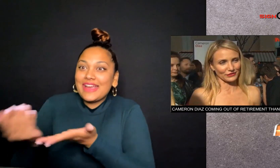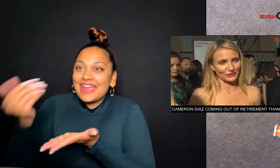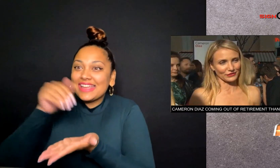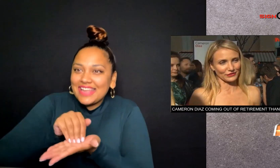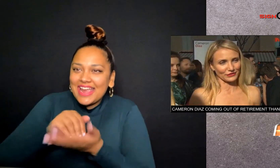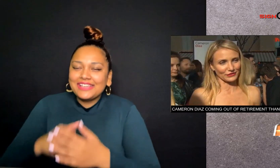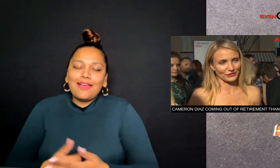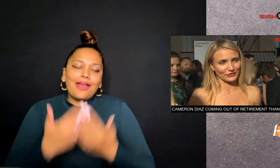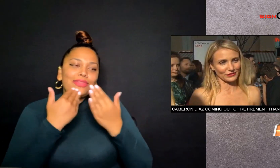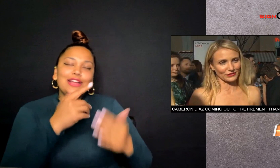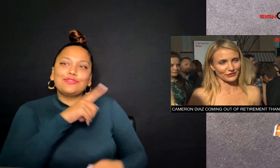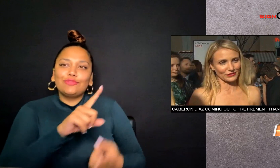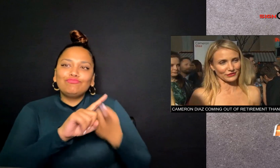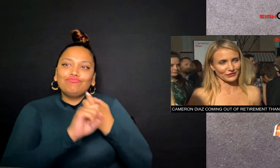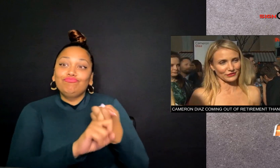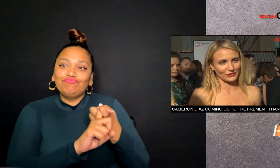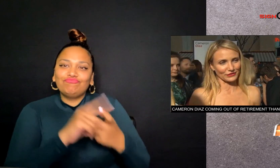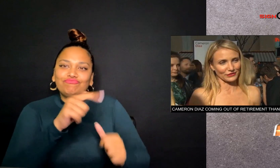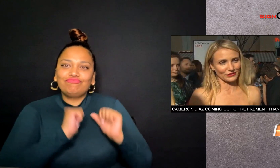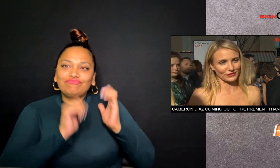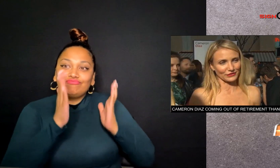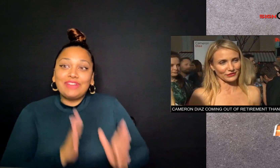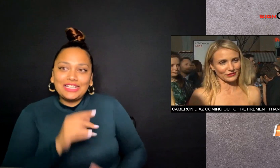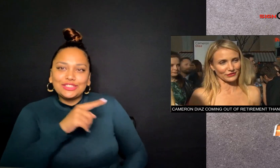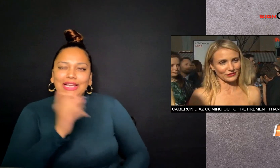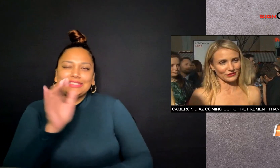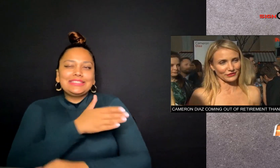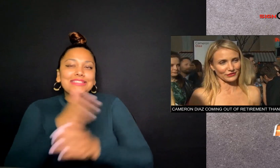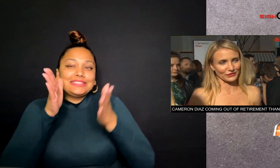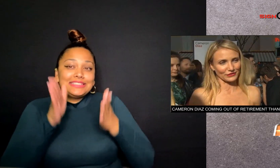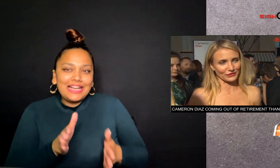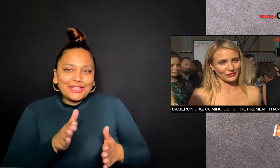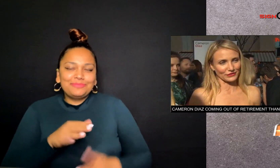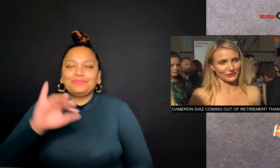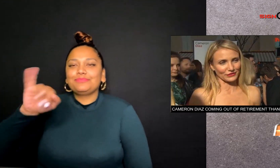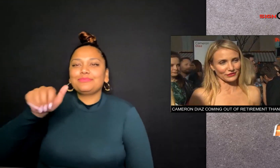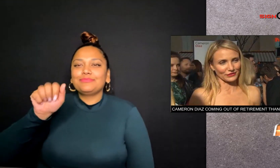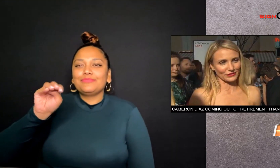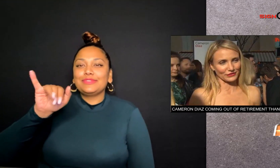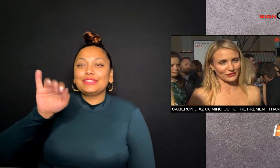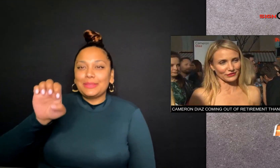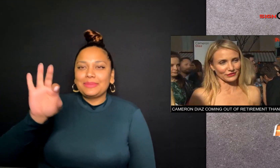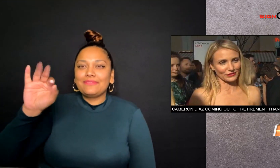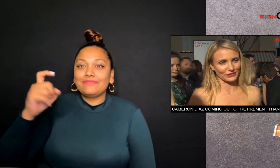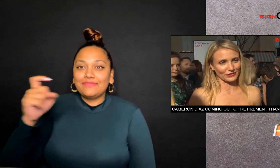actress Cameron Diaz is making movies again thanks to fellow actor and singer Jamie Foxx